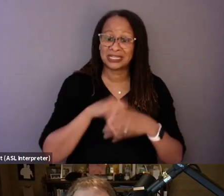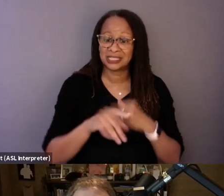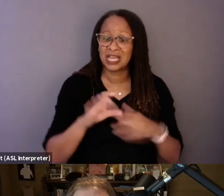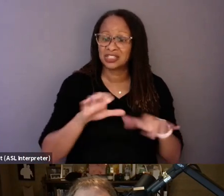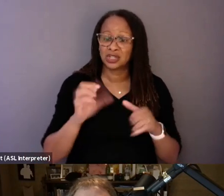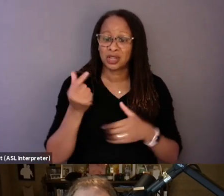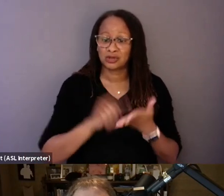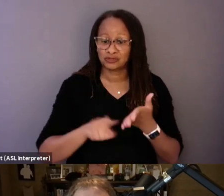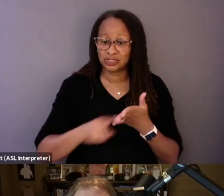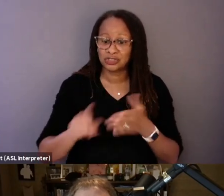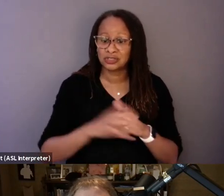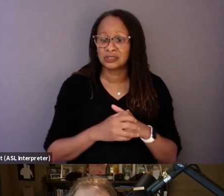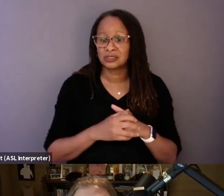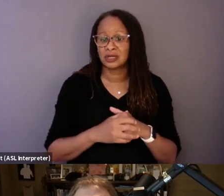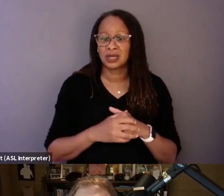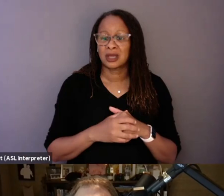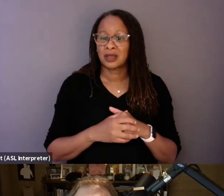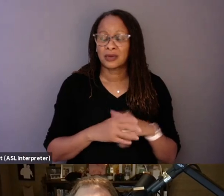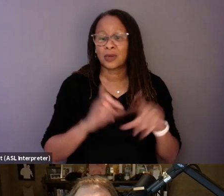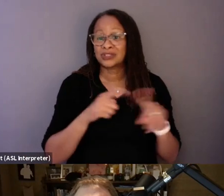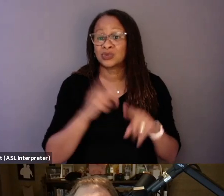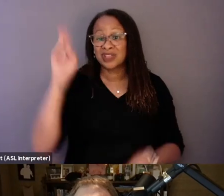went to his tagos window and got some information